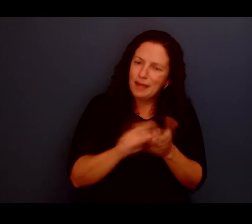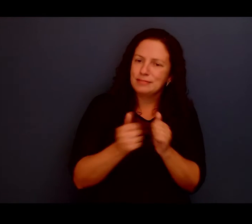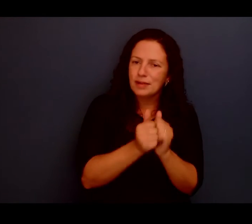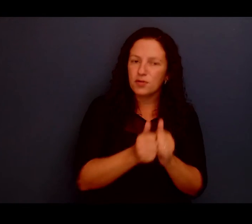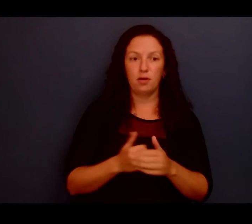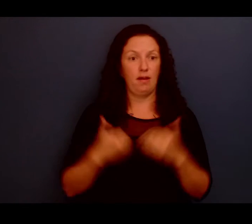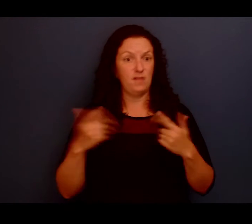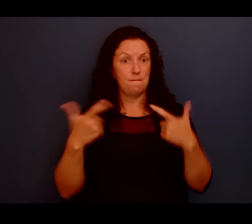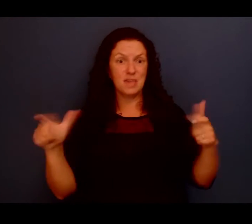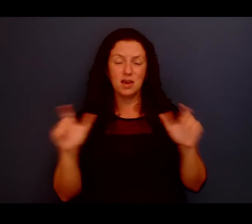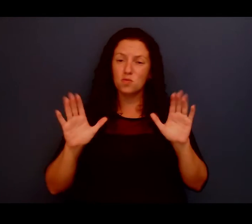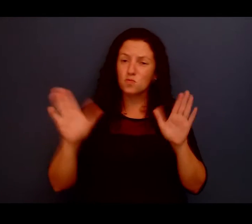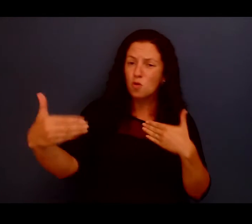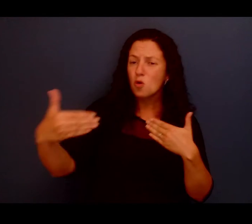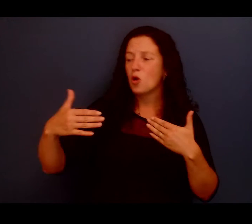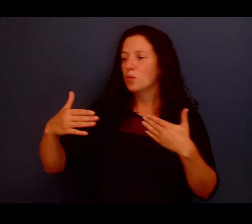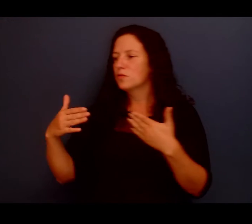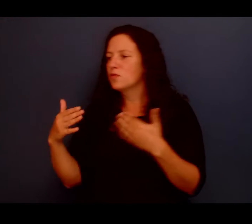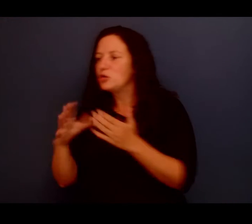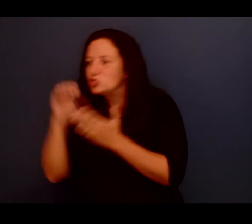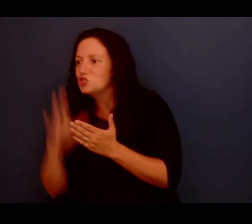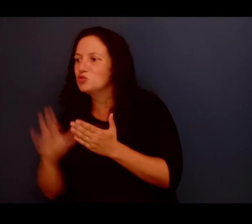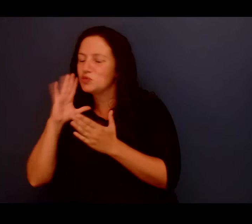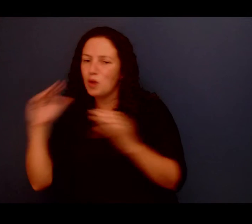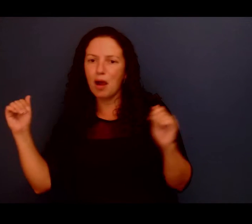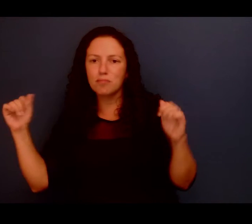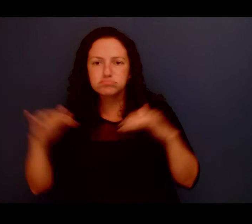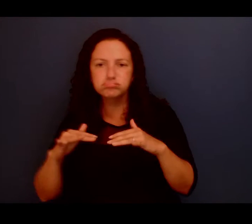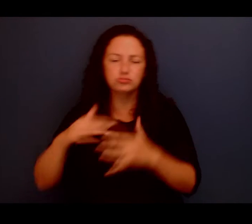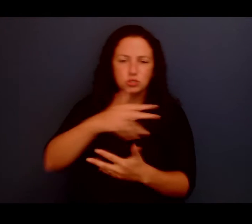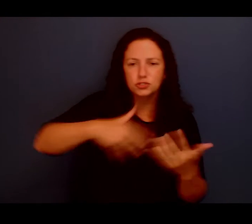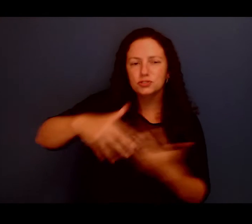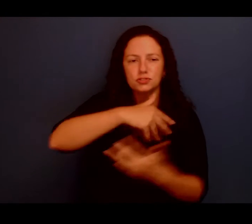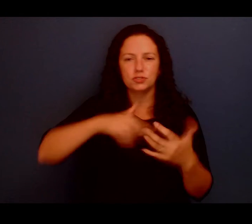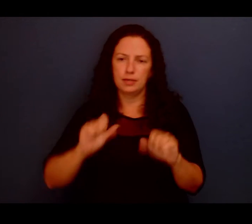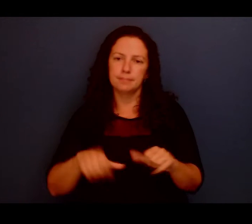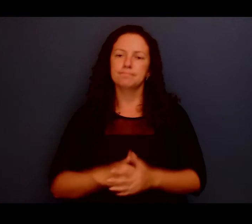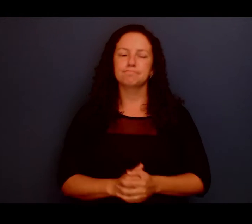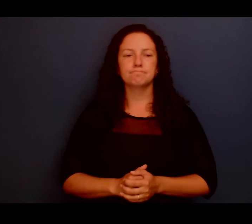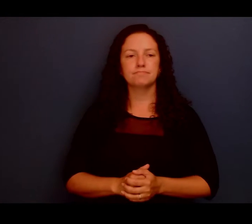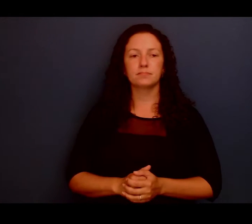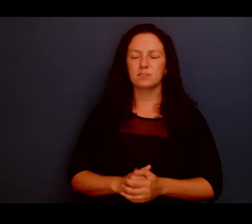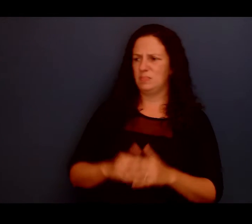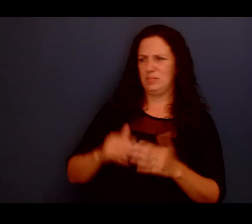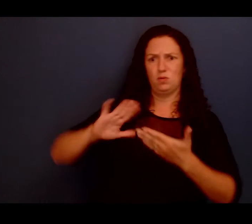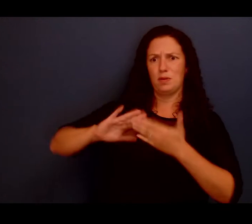great room and it will have small groups of students there to talk with the writers. Community is everything.